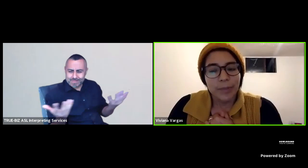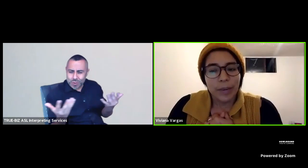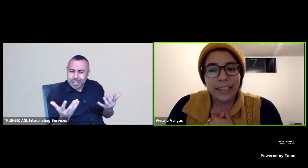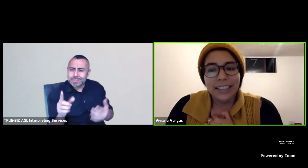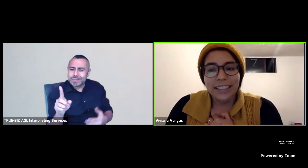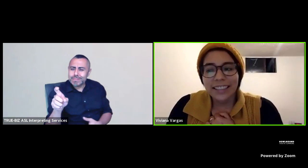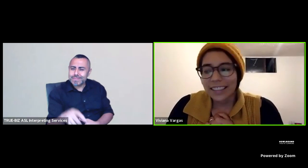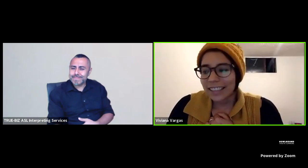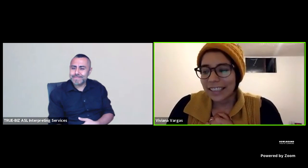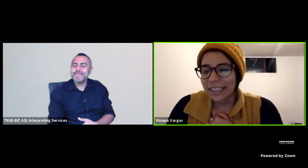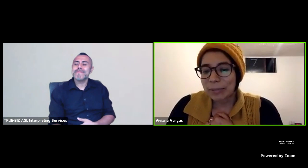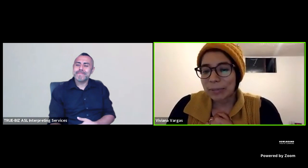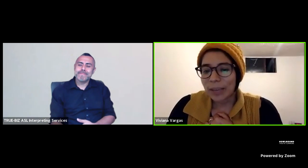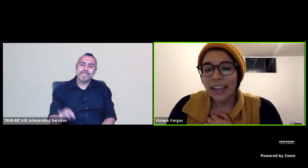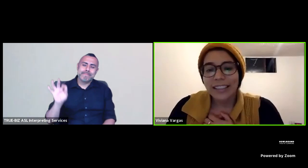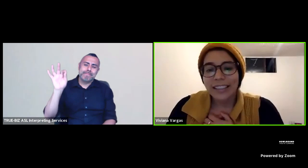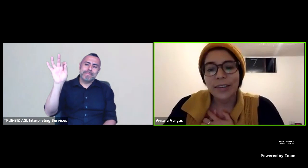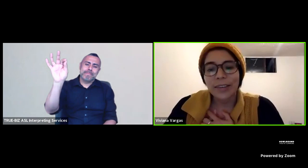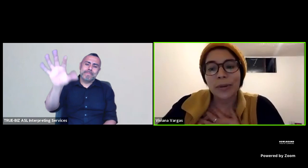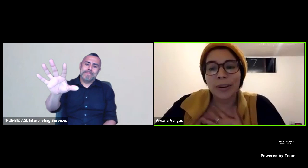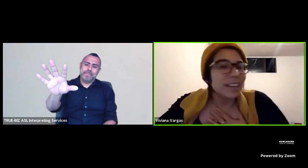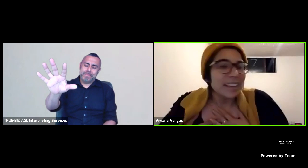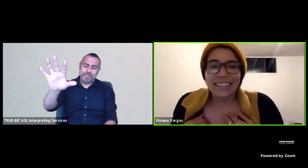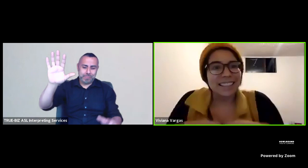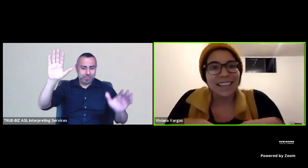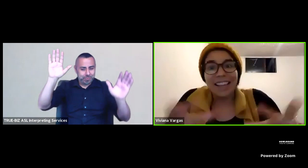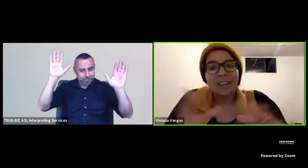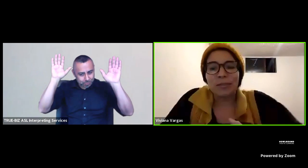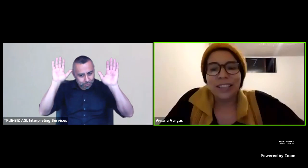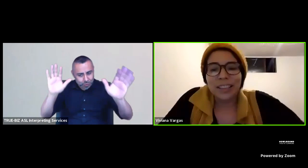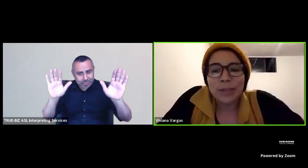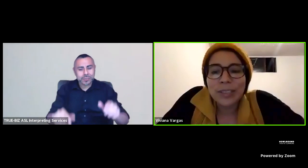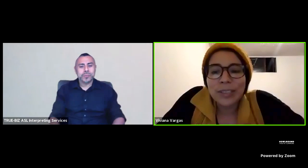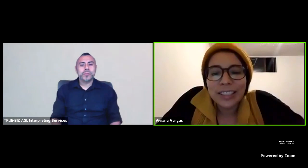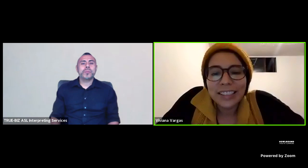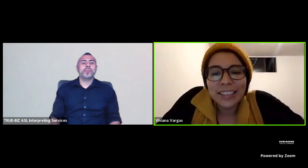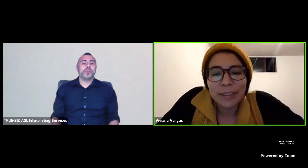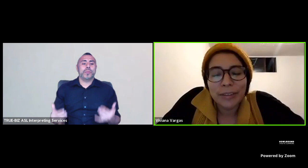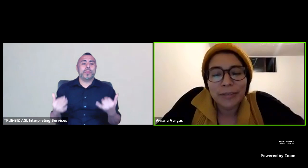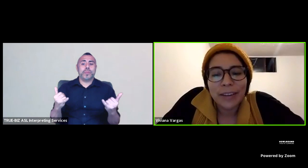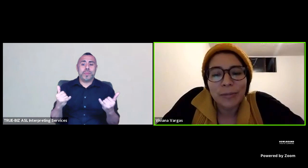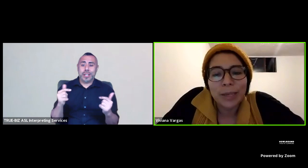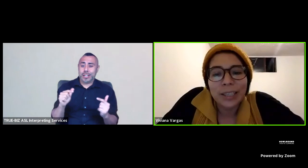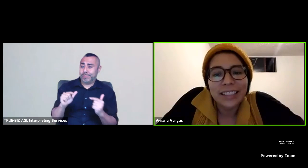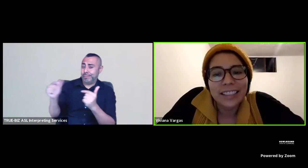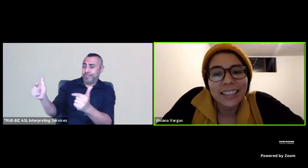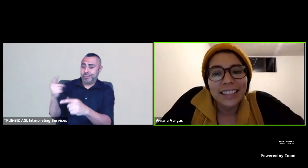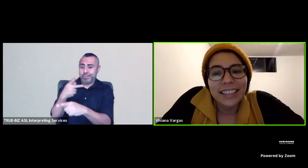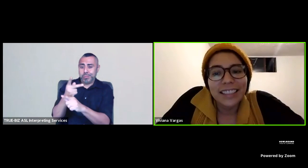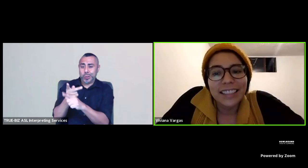Great. Yeah, so, handing it over to the producers for final words.